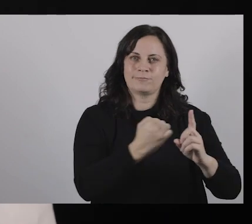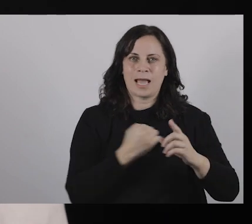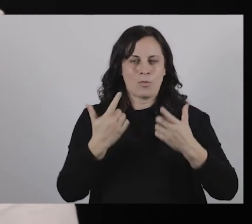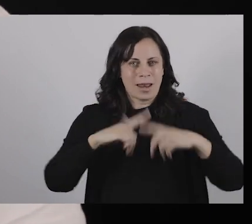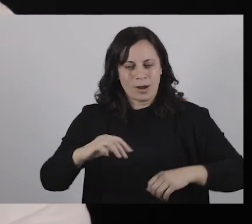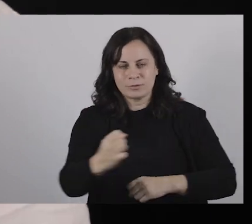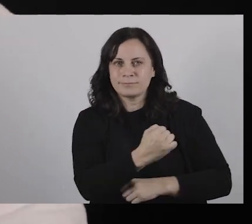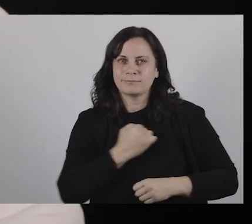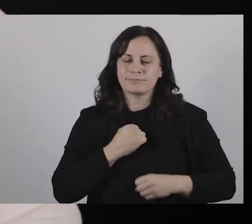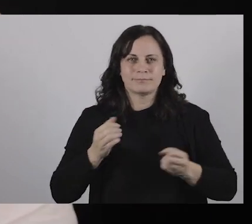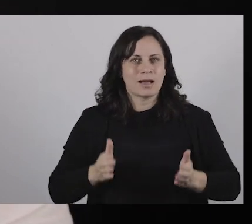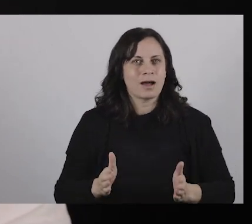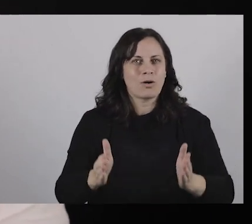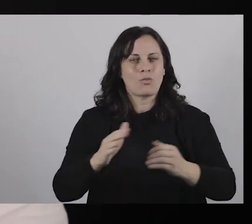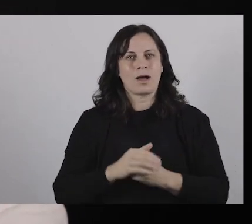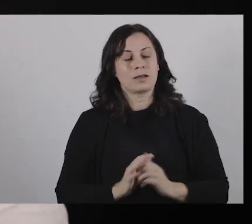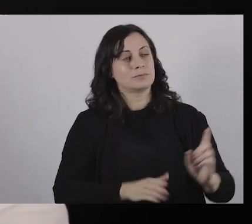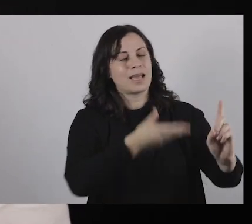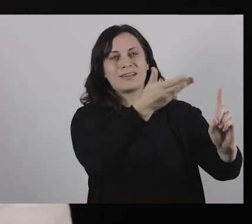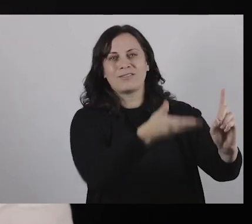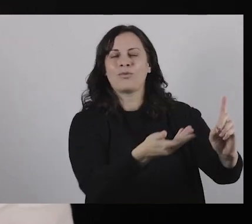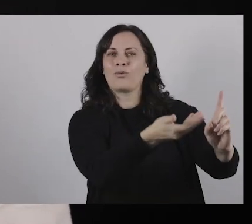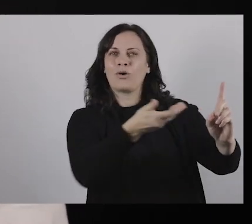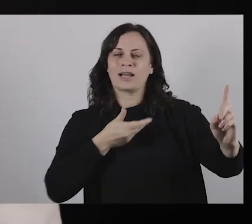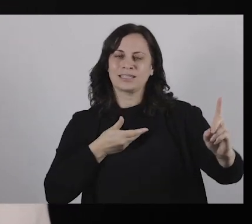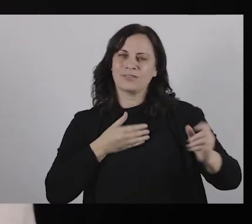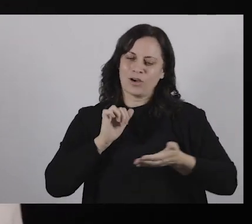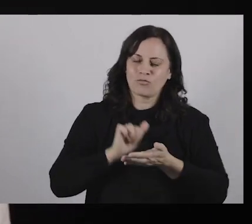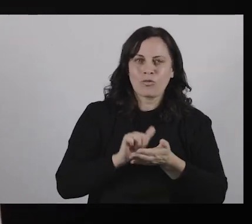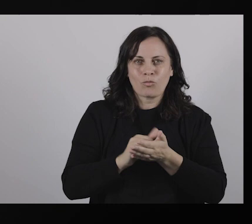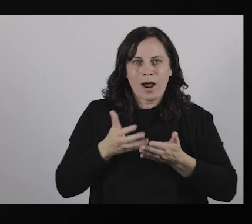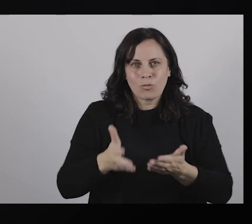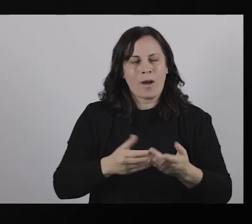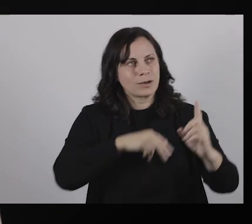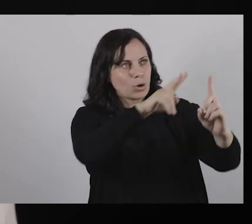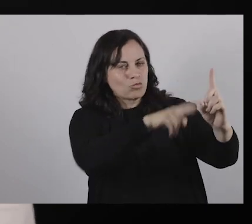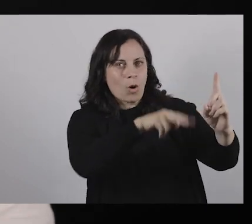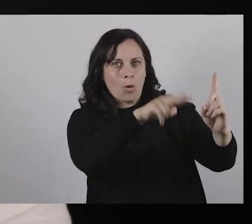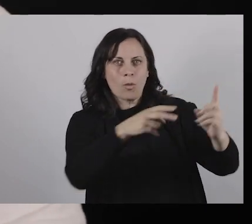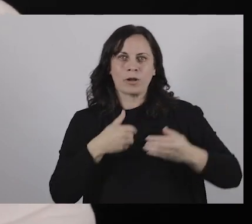our tikanga... and because of the example that she left for me